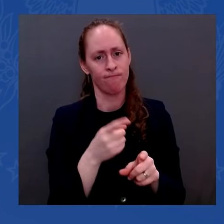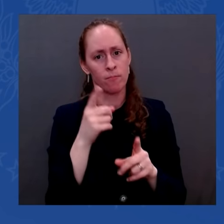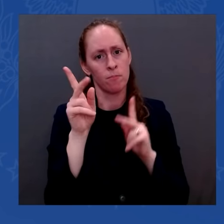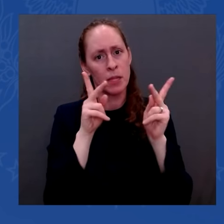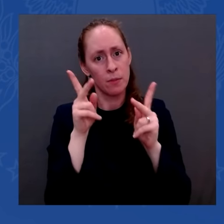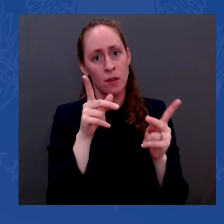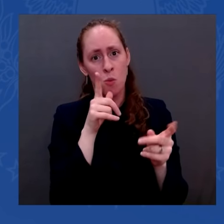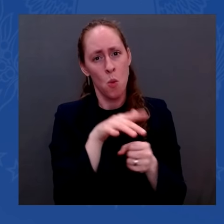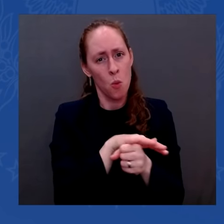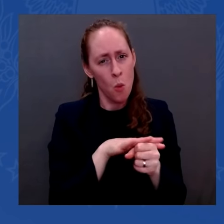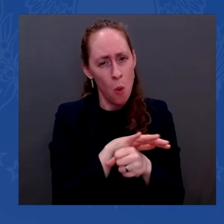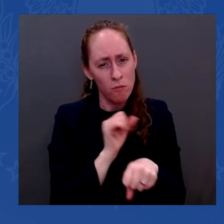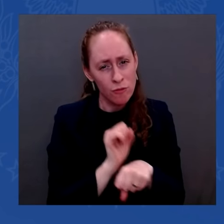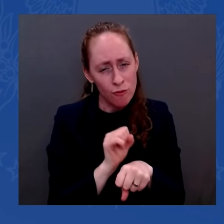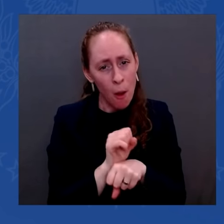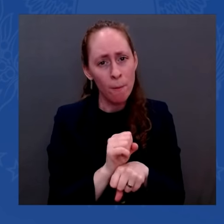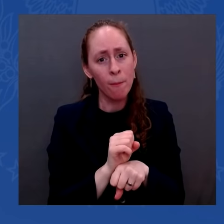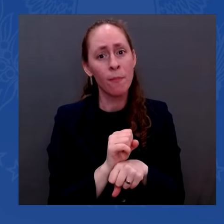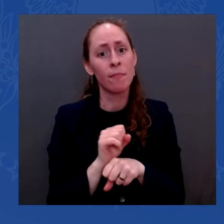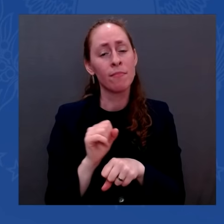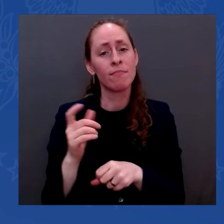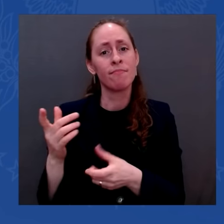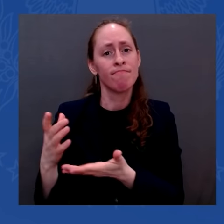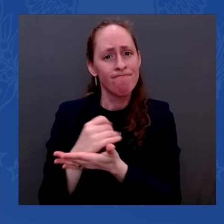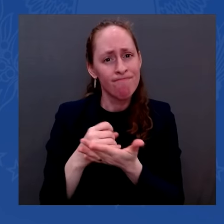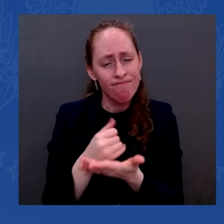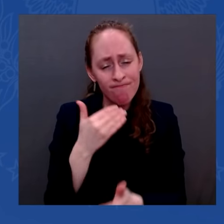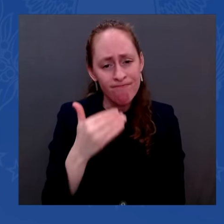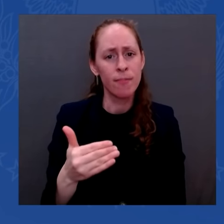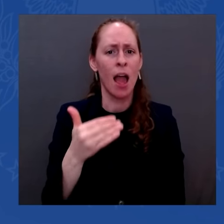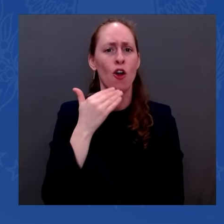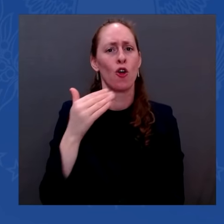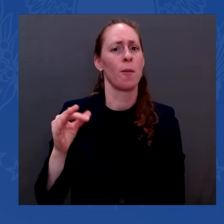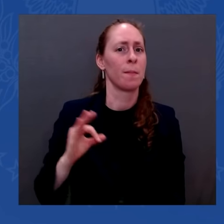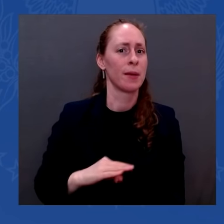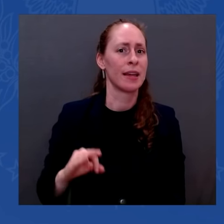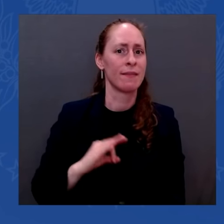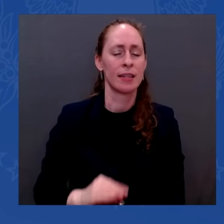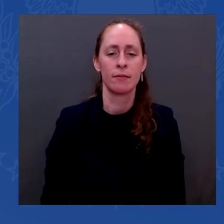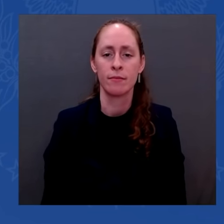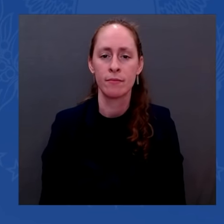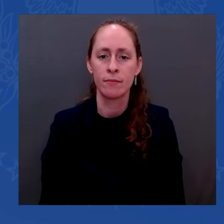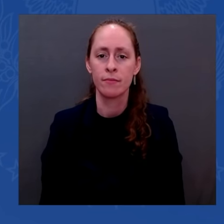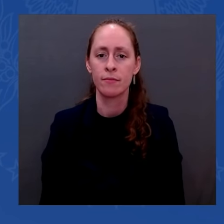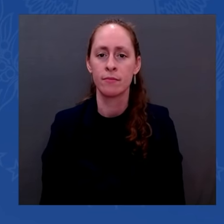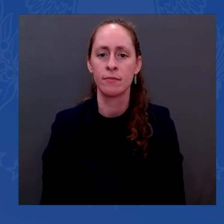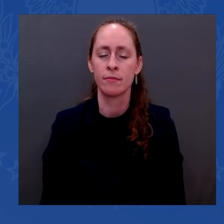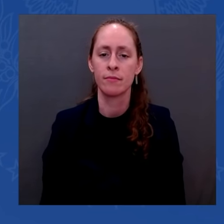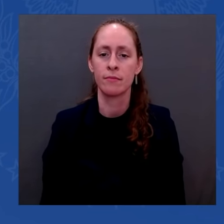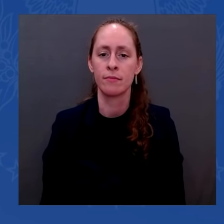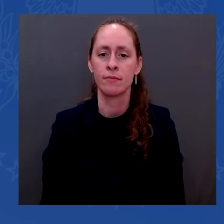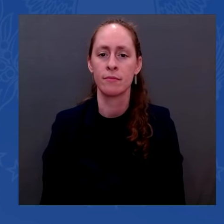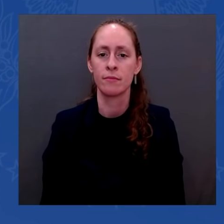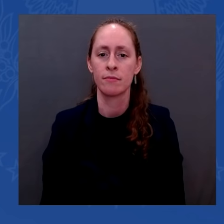that this community is transformed beyond only building the industry up.